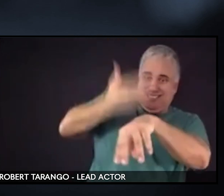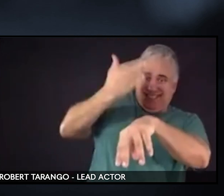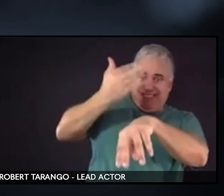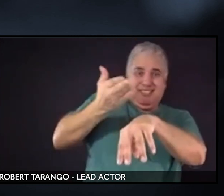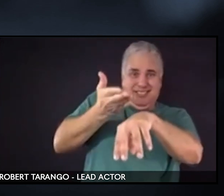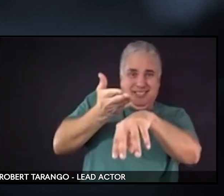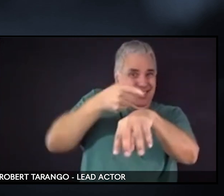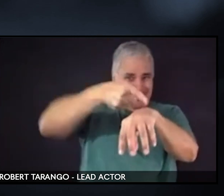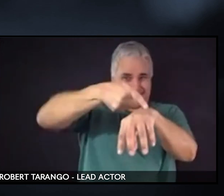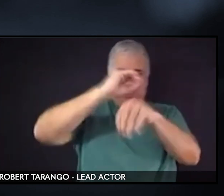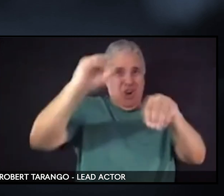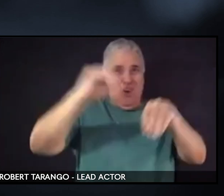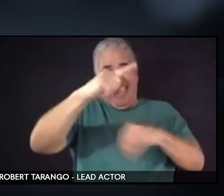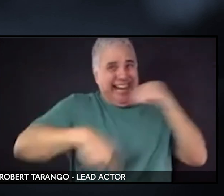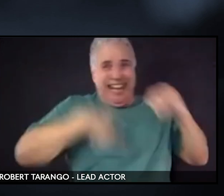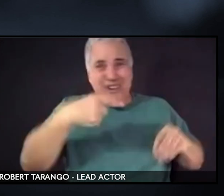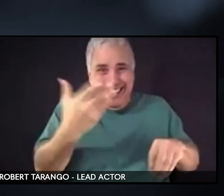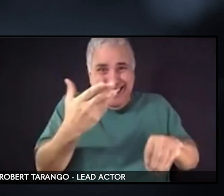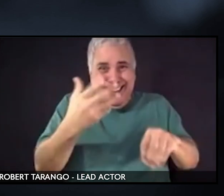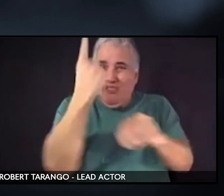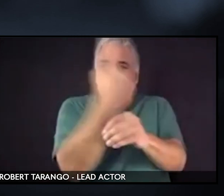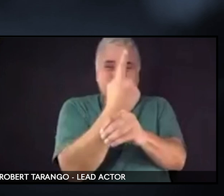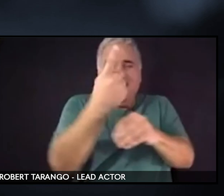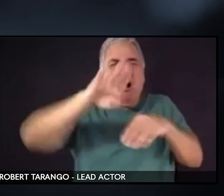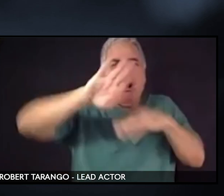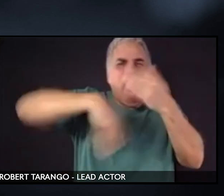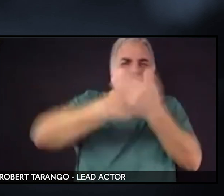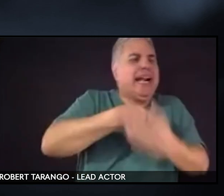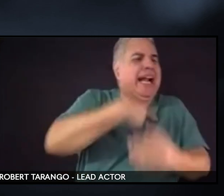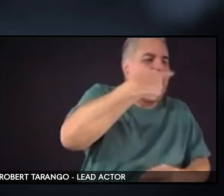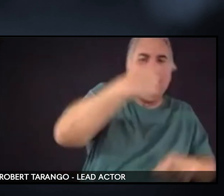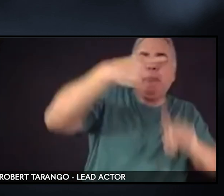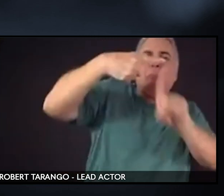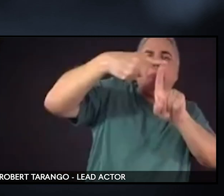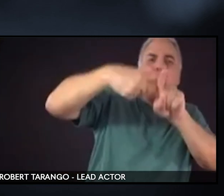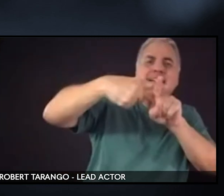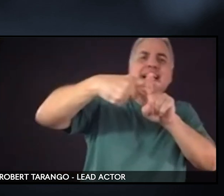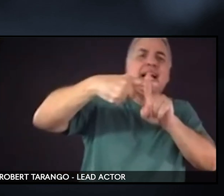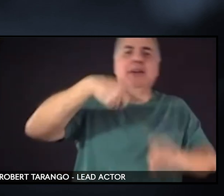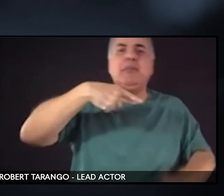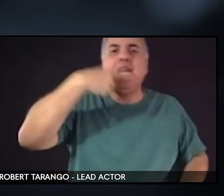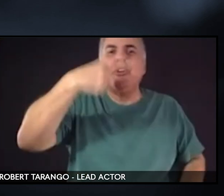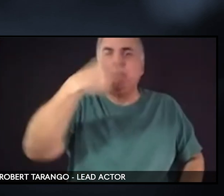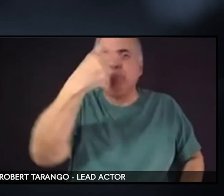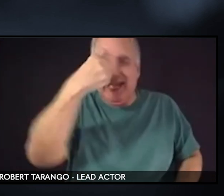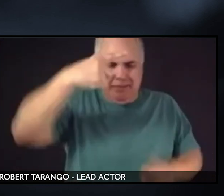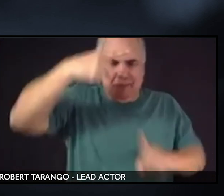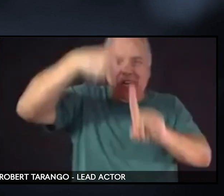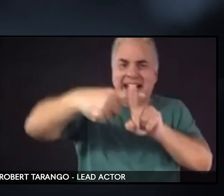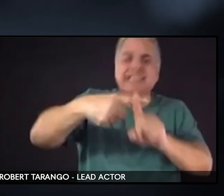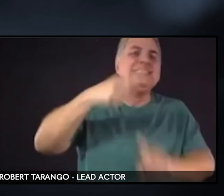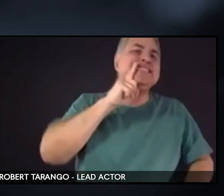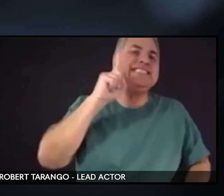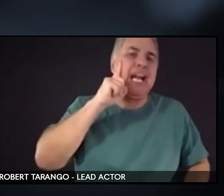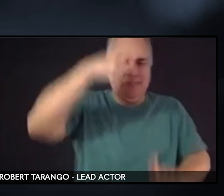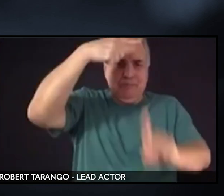world, every single living person on earth, we are one. And regardless of